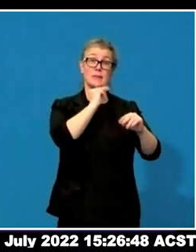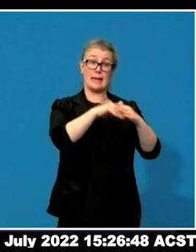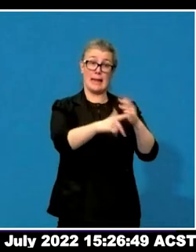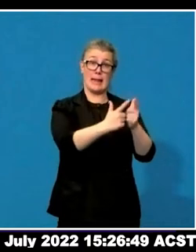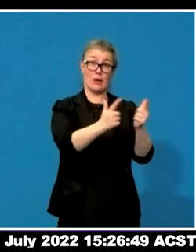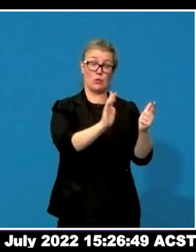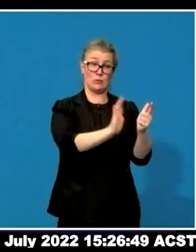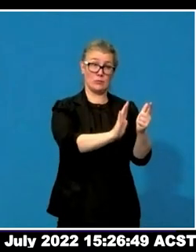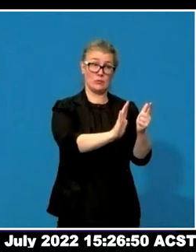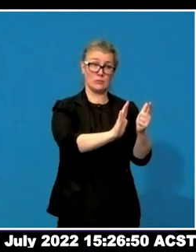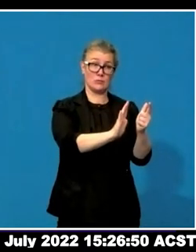through to English?